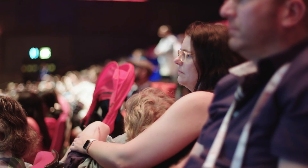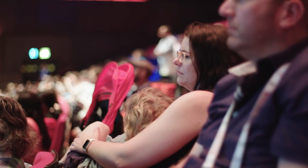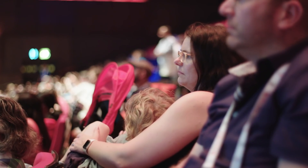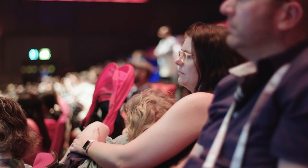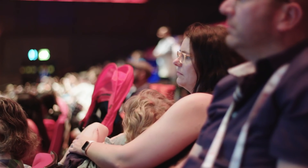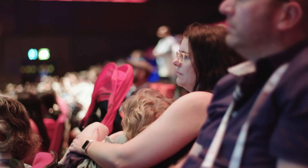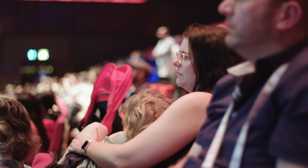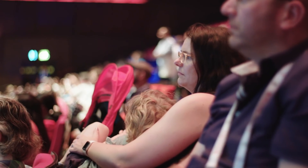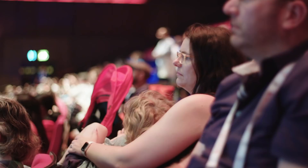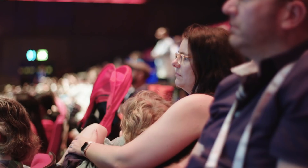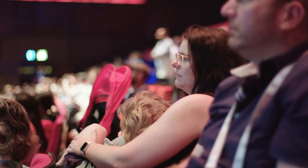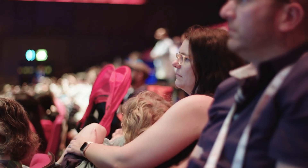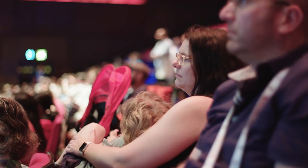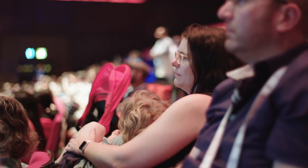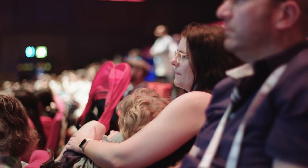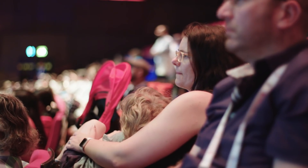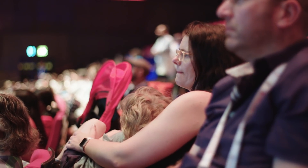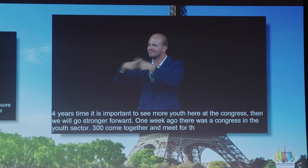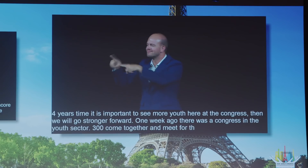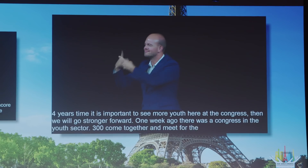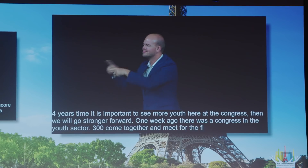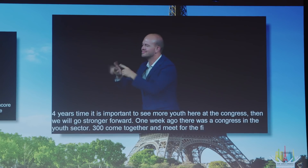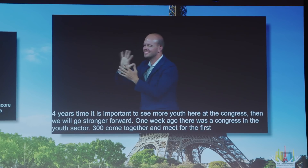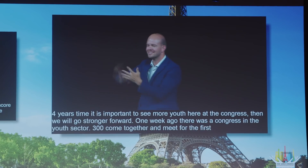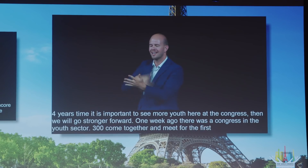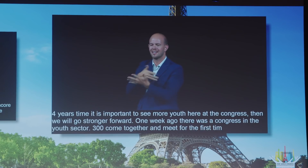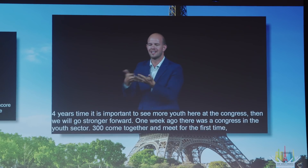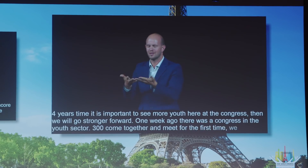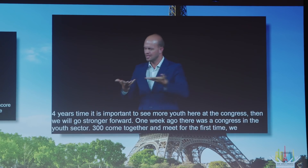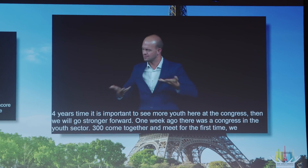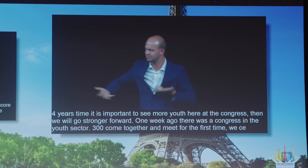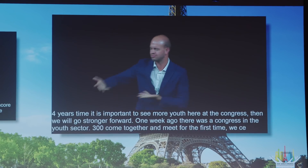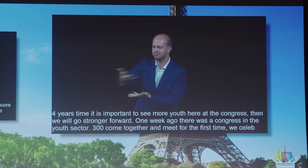I was Mark's teacher many moons ago at van Asch Deaf Education Centre. I was teaching in the high school,